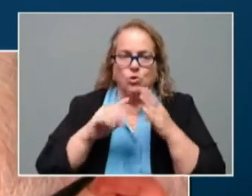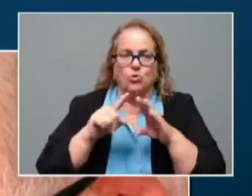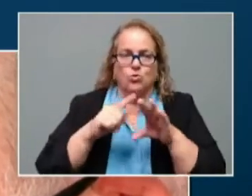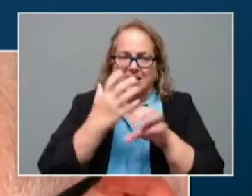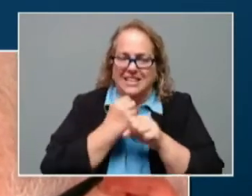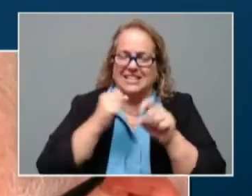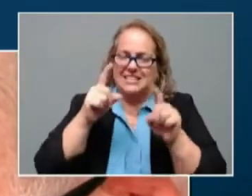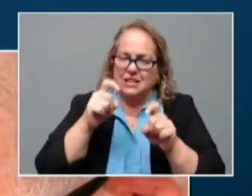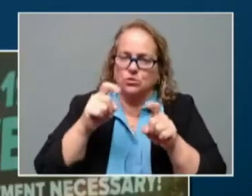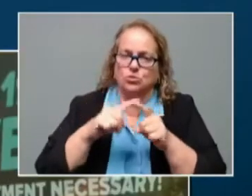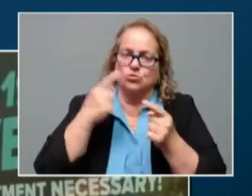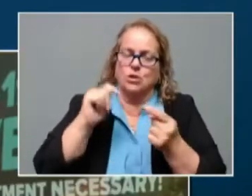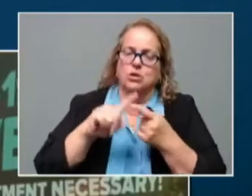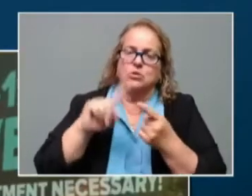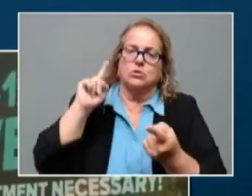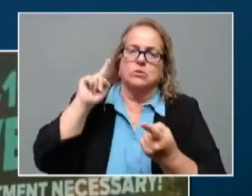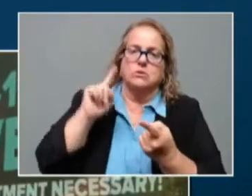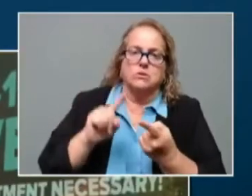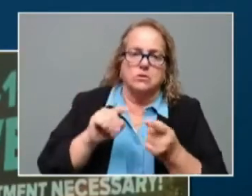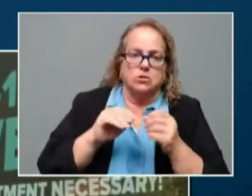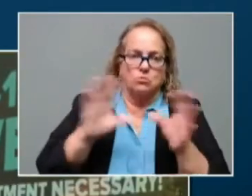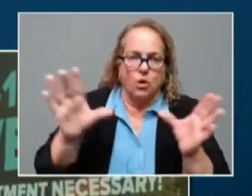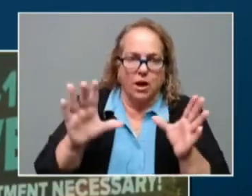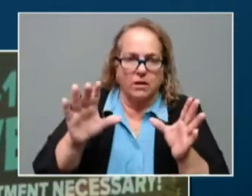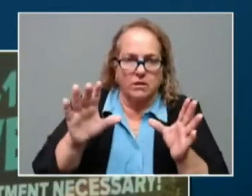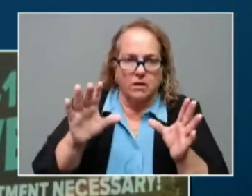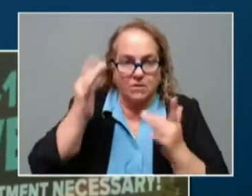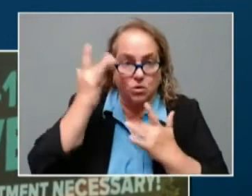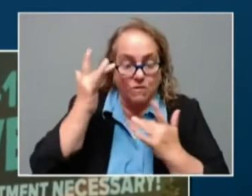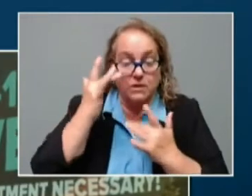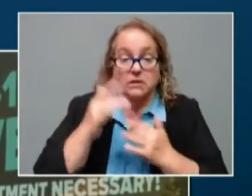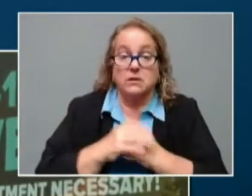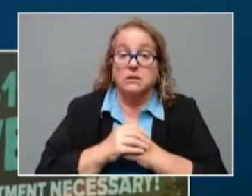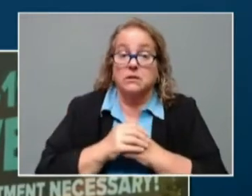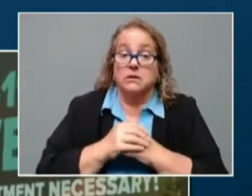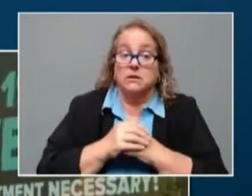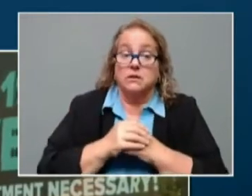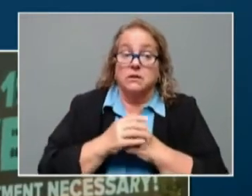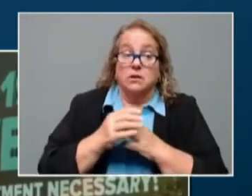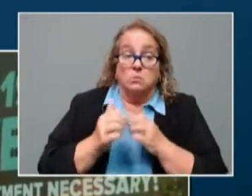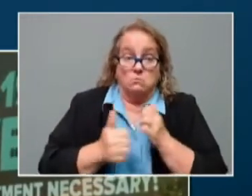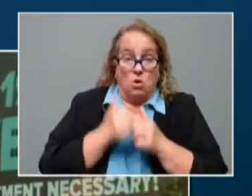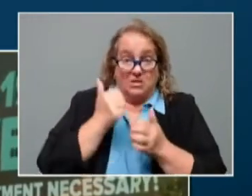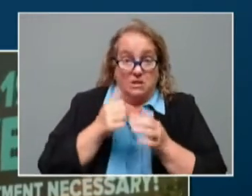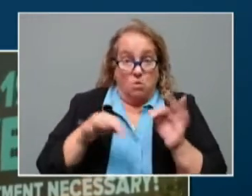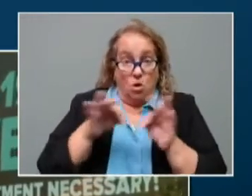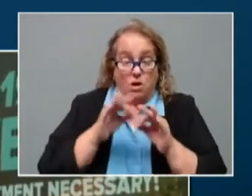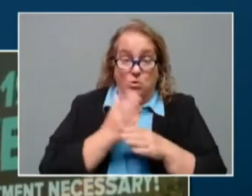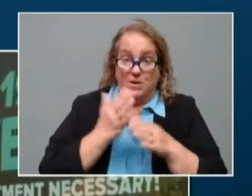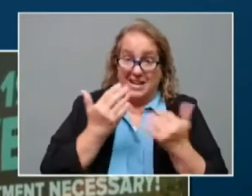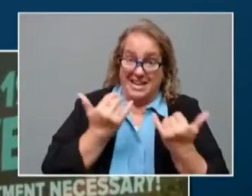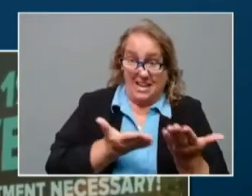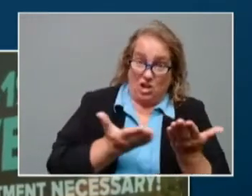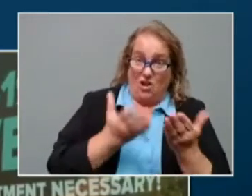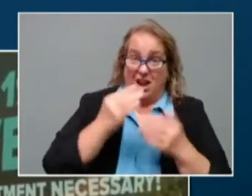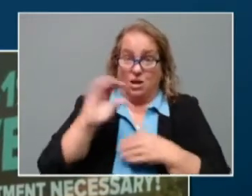spread of Covid. The main thing between here in the emergency room is that web provide a safer environment. Um You know, there could be other sick people